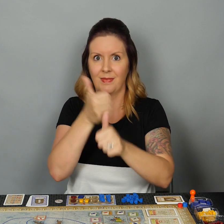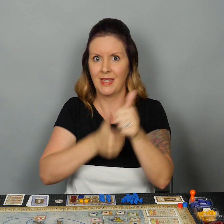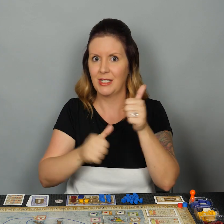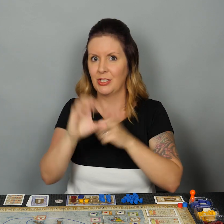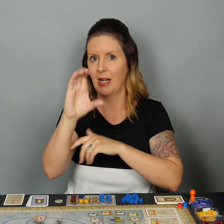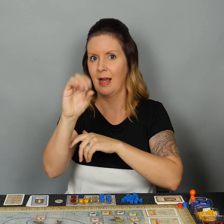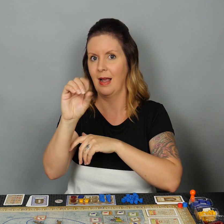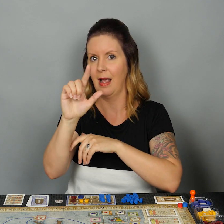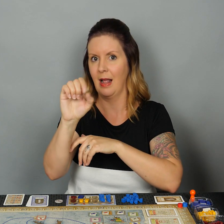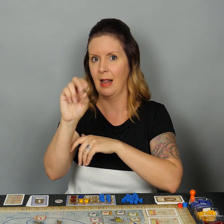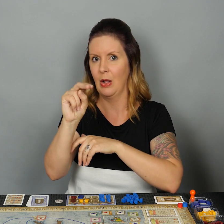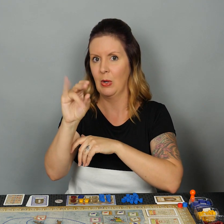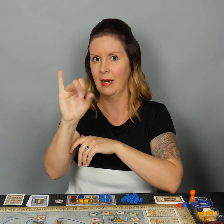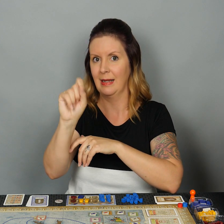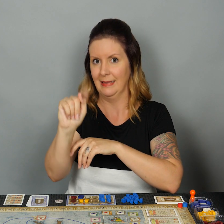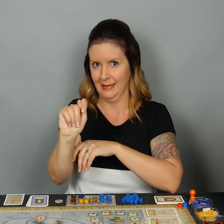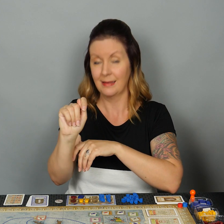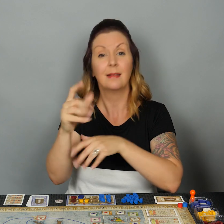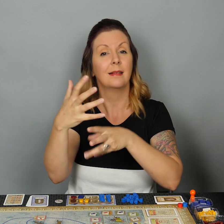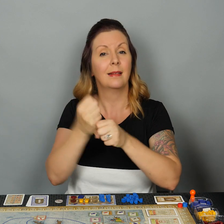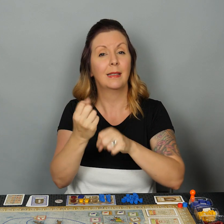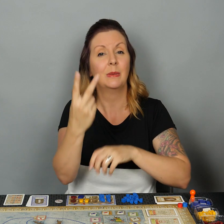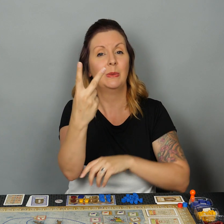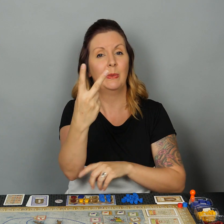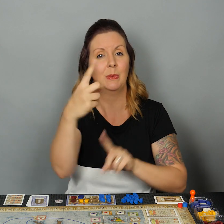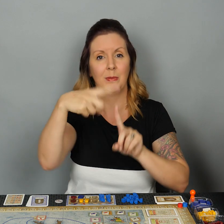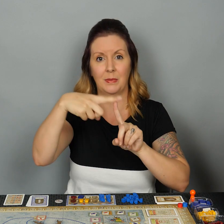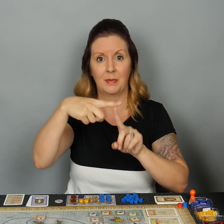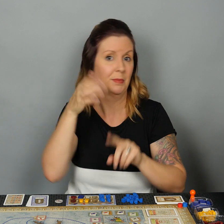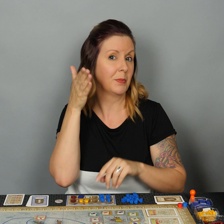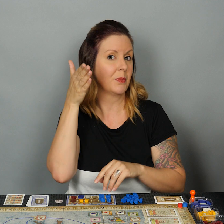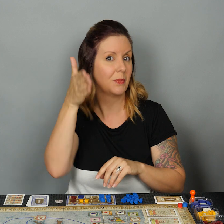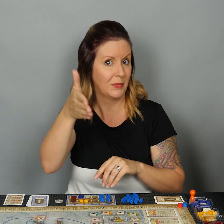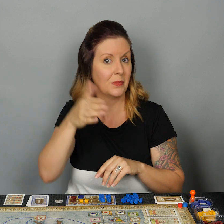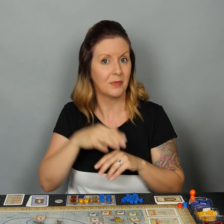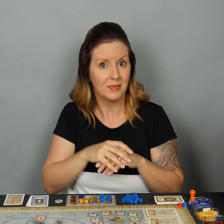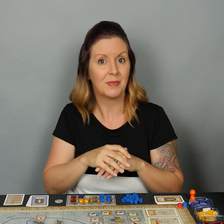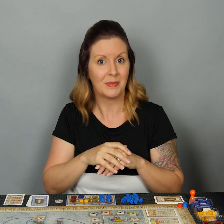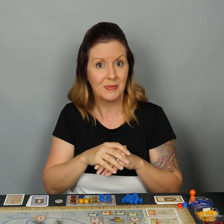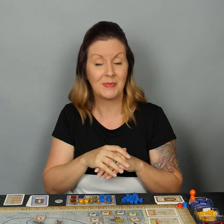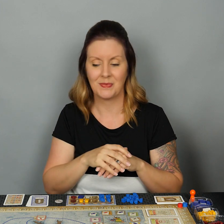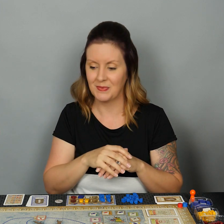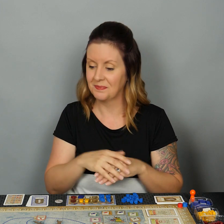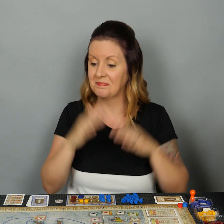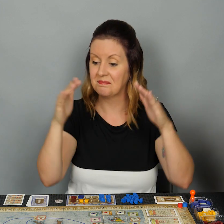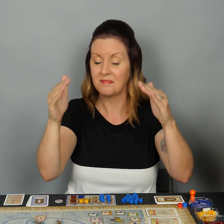Each colonist is worth 2 points.